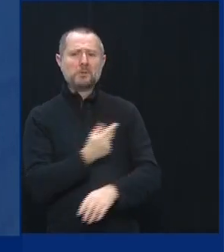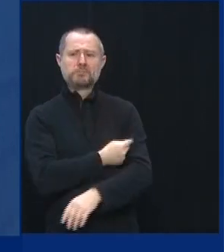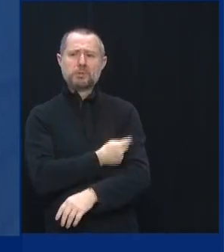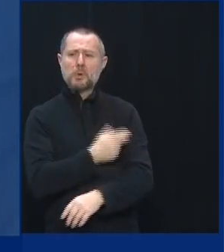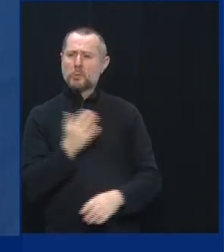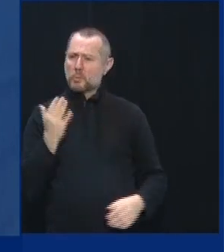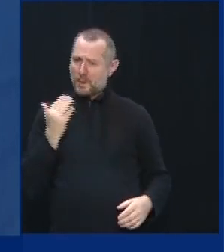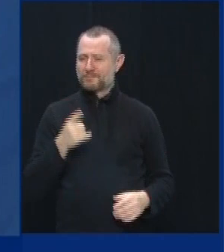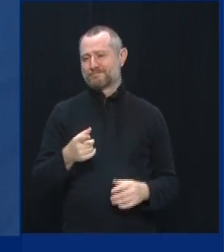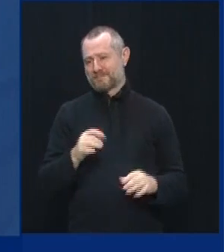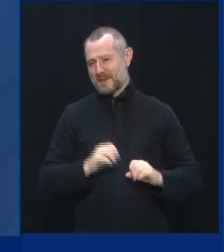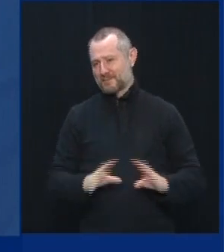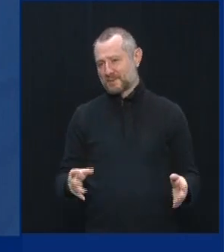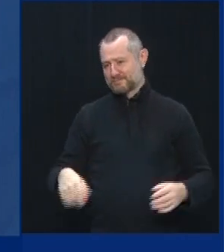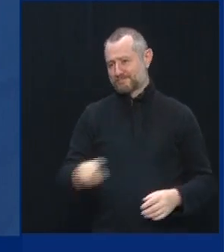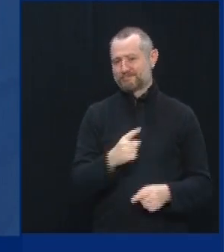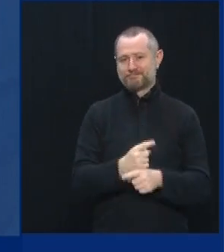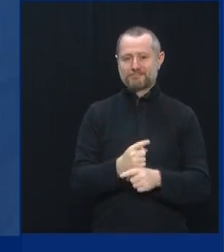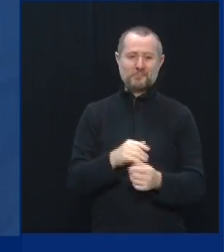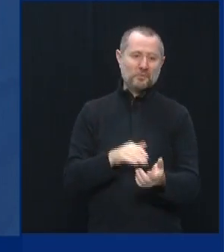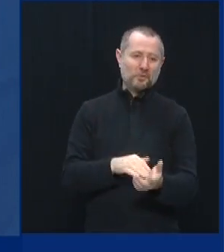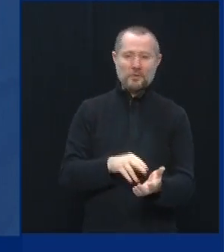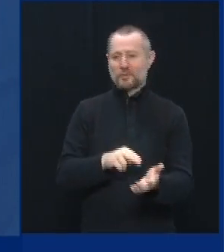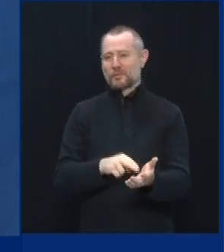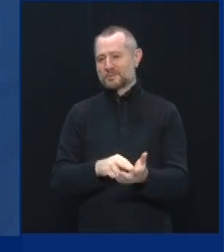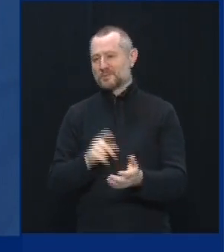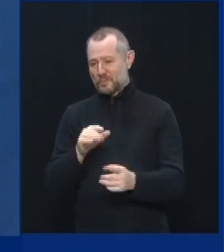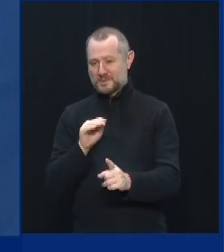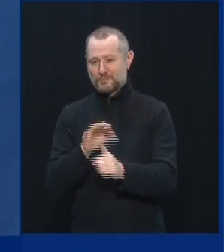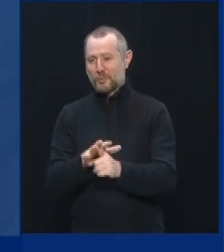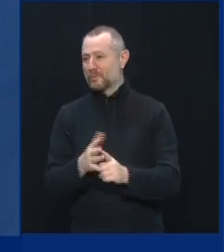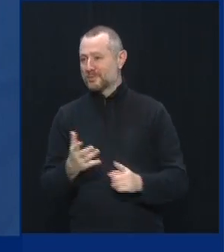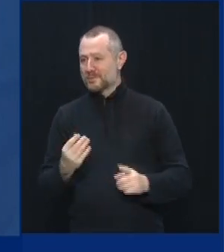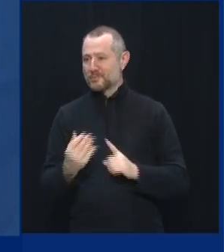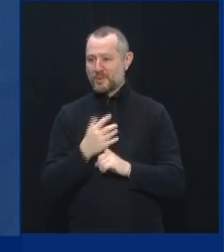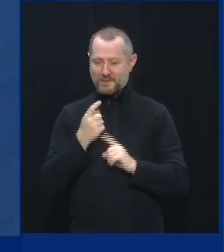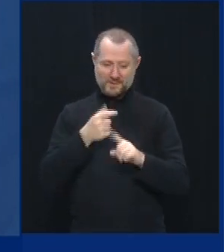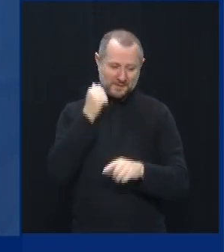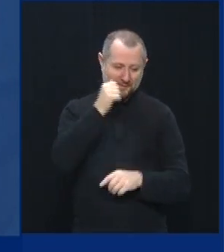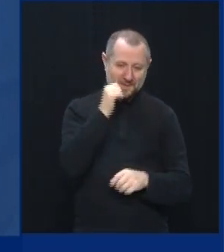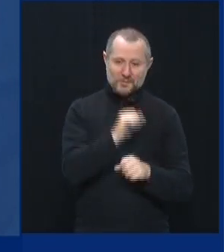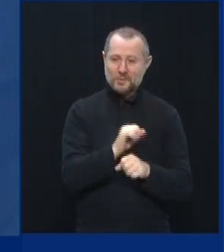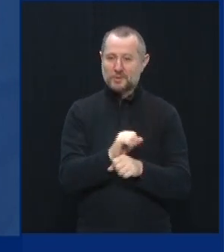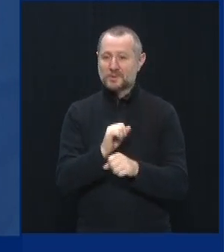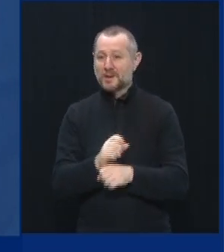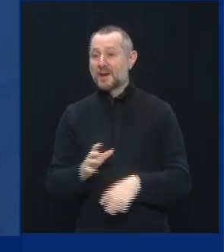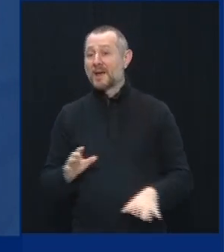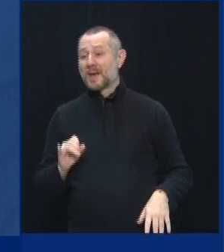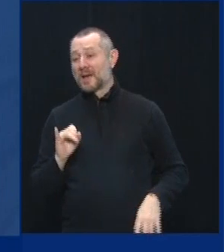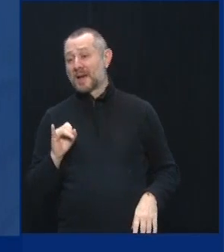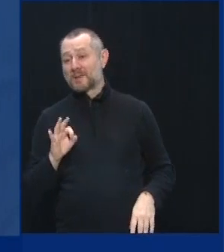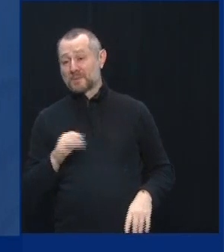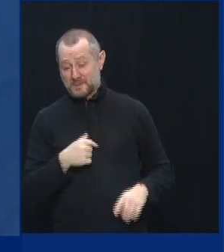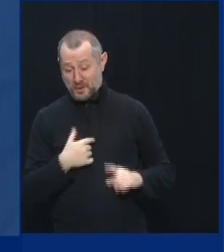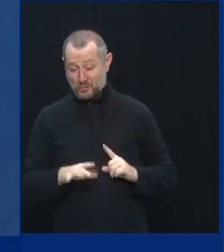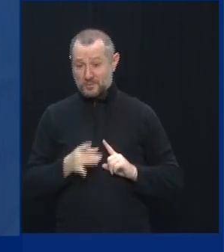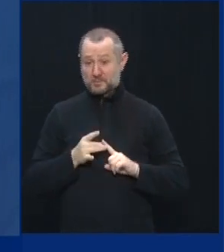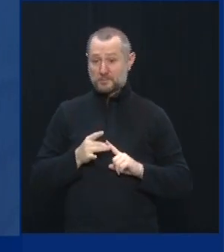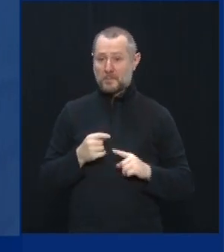NURSING HOME WORKERS WE HAVE VACCINATED, AND THEN IT WAS HOSPITAL WORKERS. WHY HOSPITAL WORKERS? BECAUSE THEY'RE THE NURSES, THEY'RE THE DOCTORS, THEY'RE THE PEOPLE WHO ARE EXPOSED TO COVID